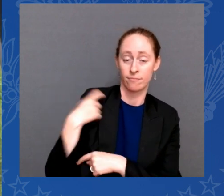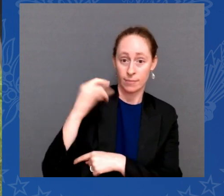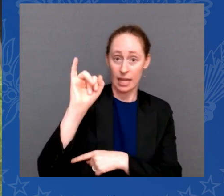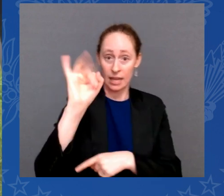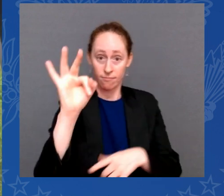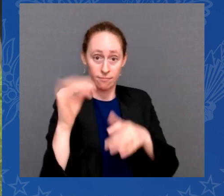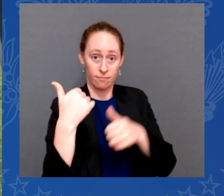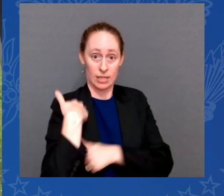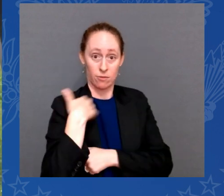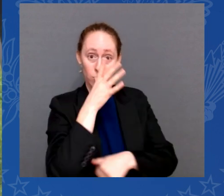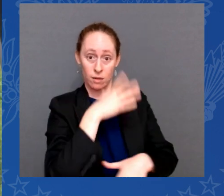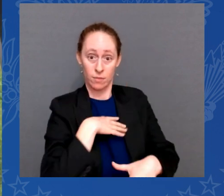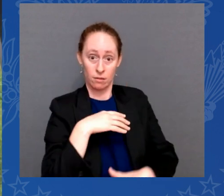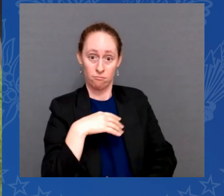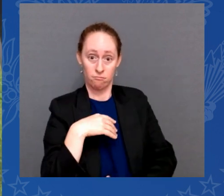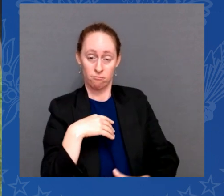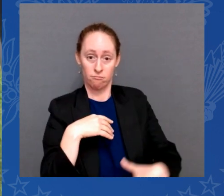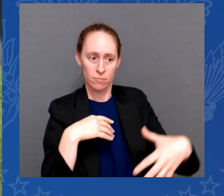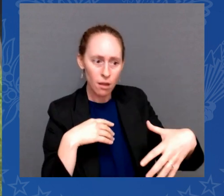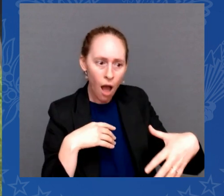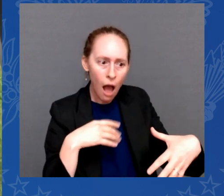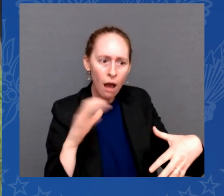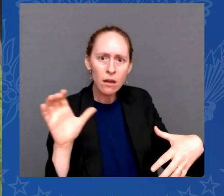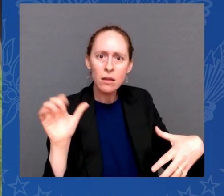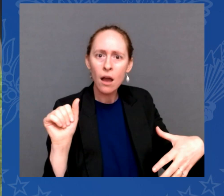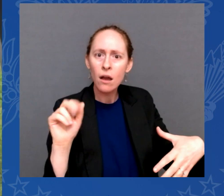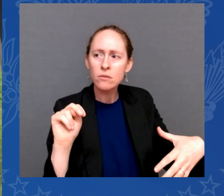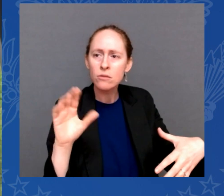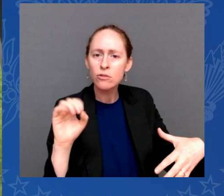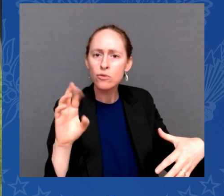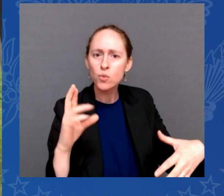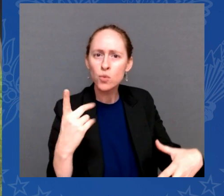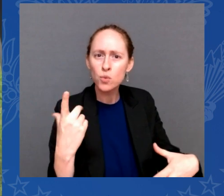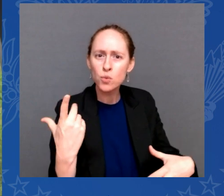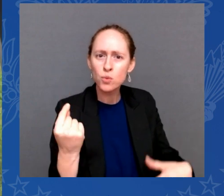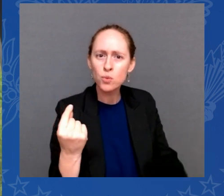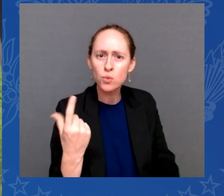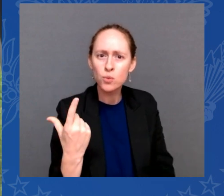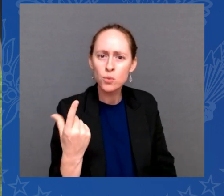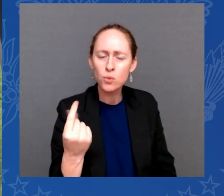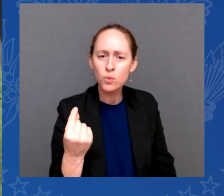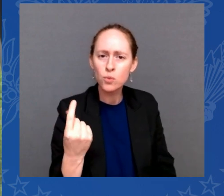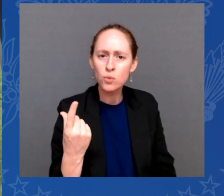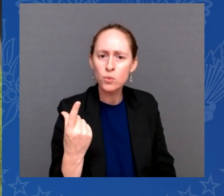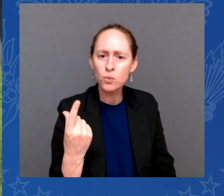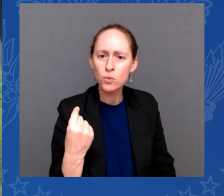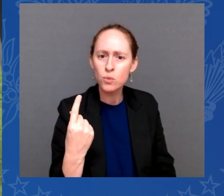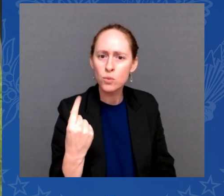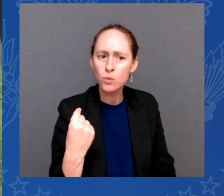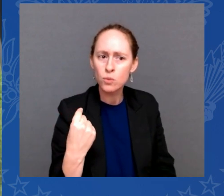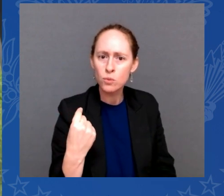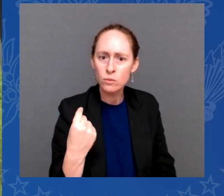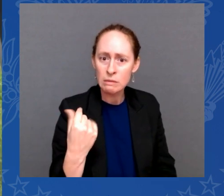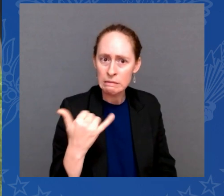can have access to that cutting edge lifesaving treatment that we provide at VA,